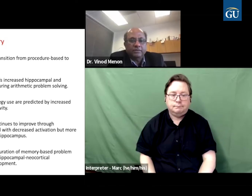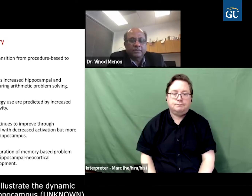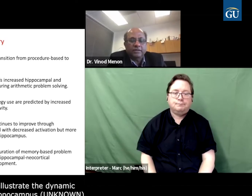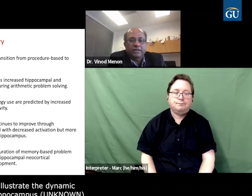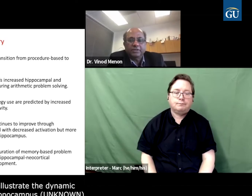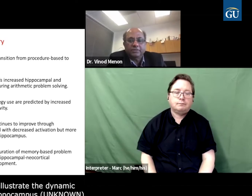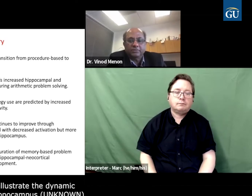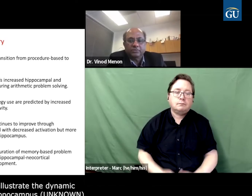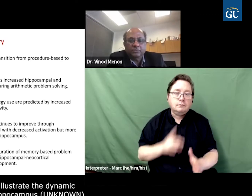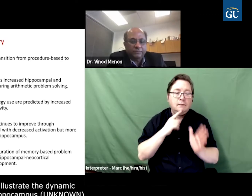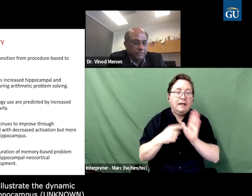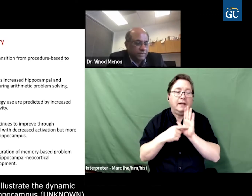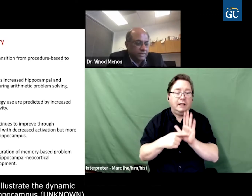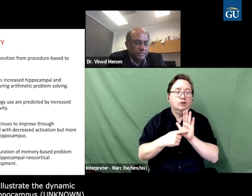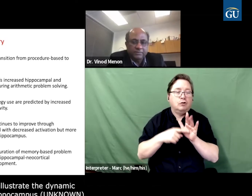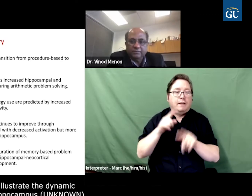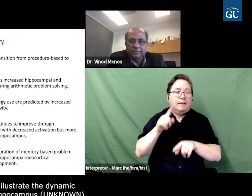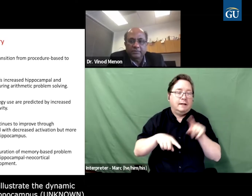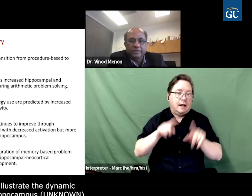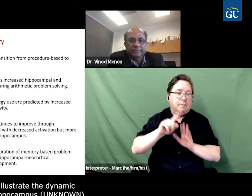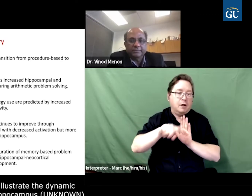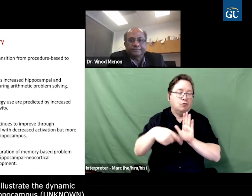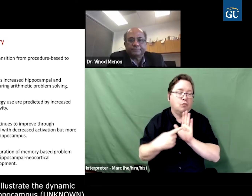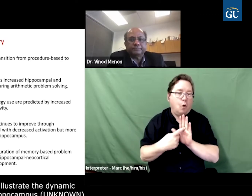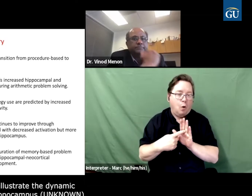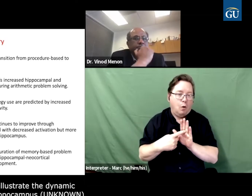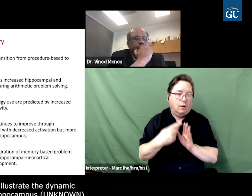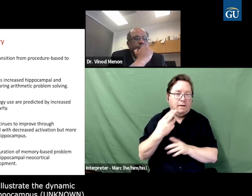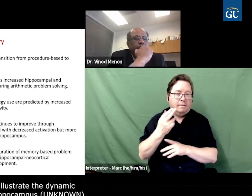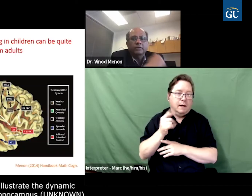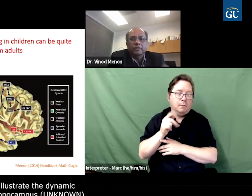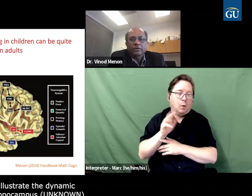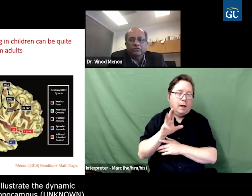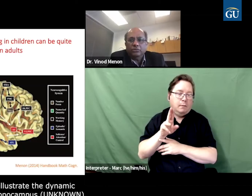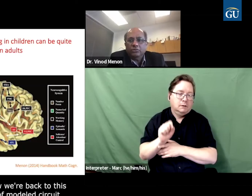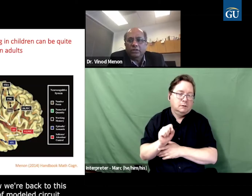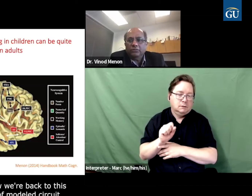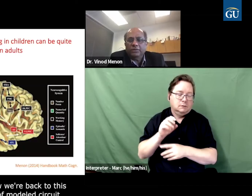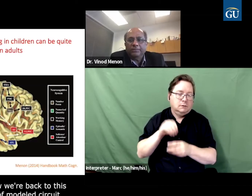and they illustrate the dynamic role of